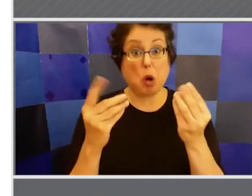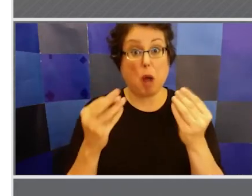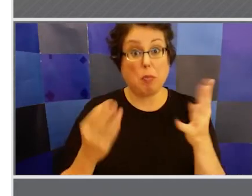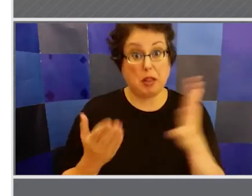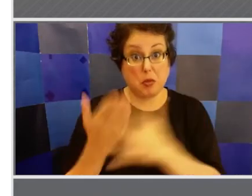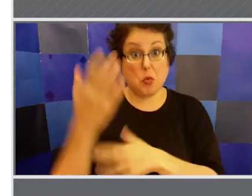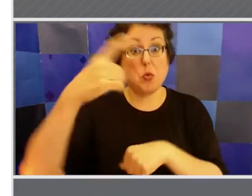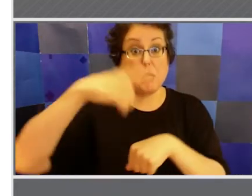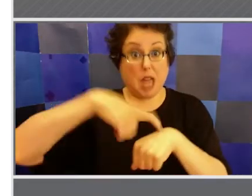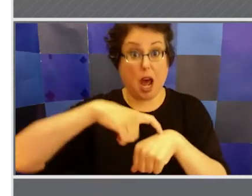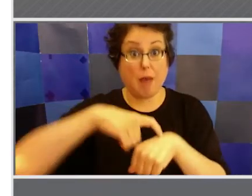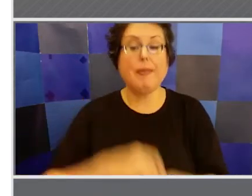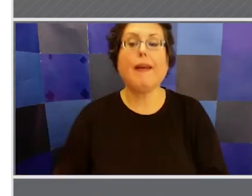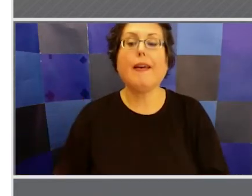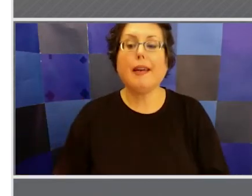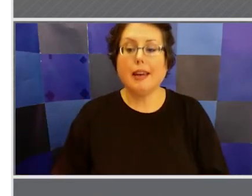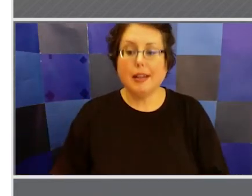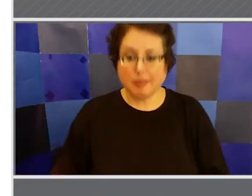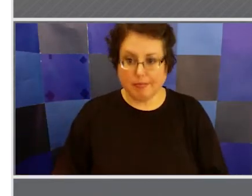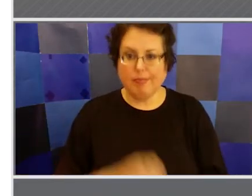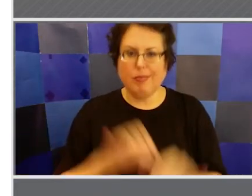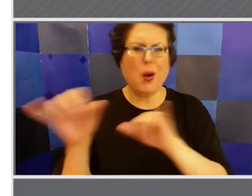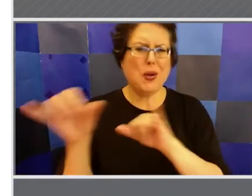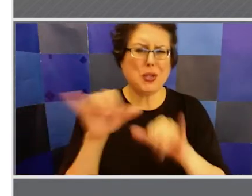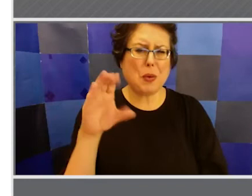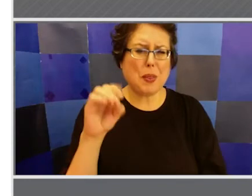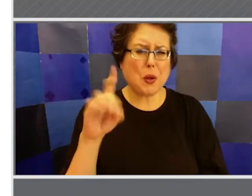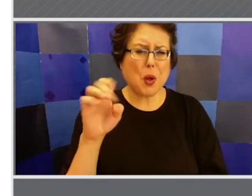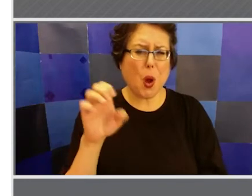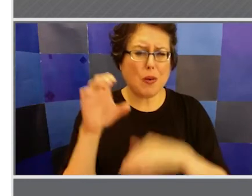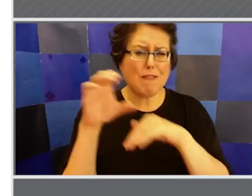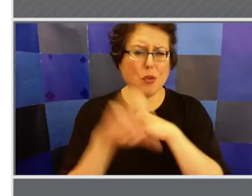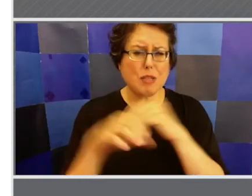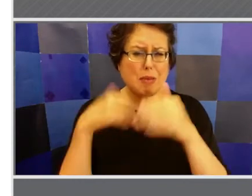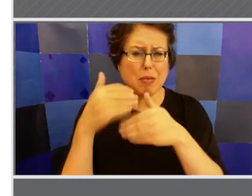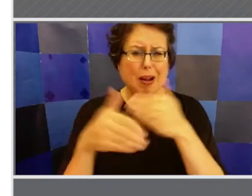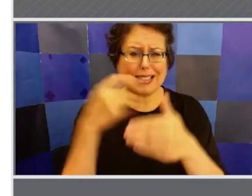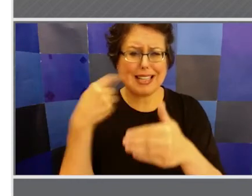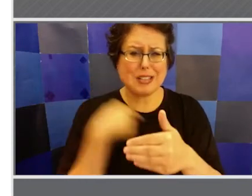In addition to the standard code enforcement process that we have where we inspect inspect